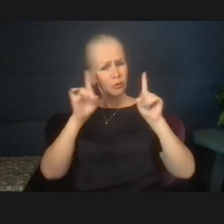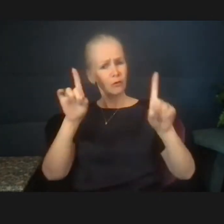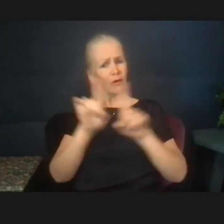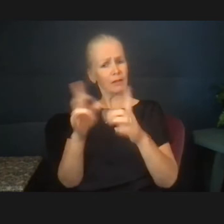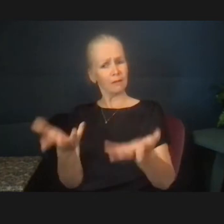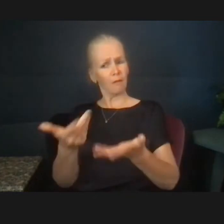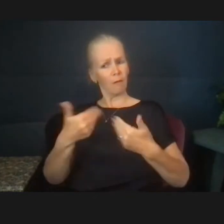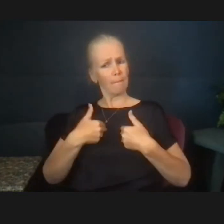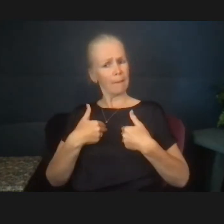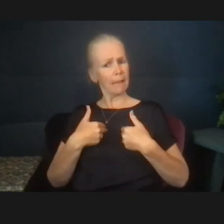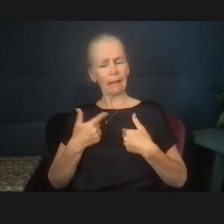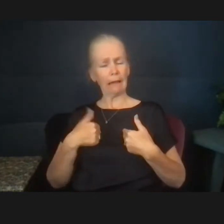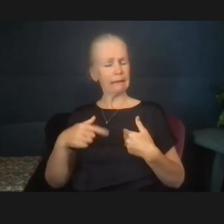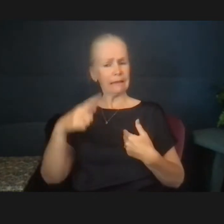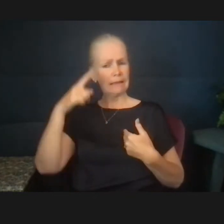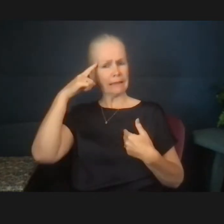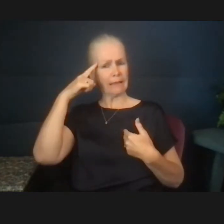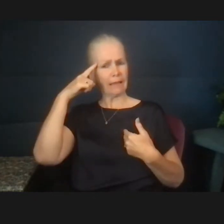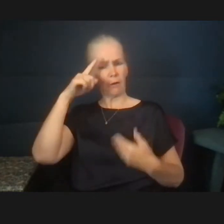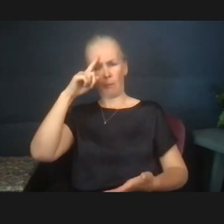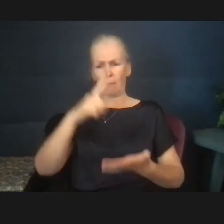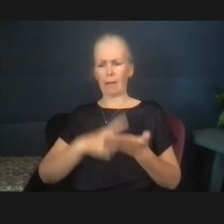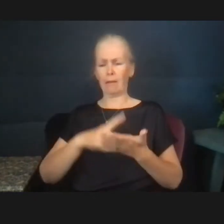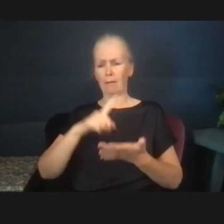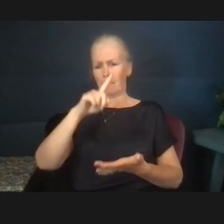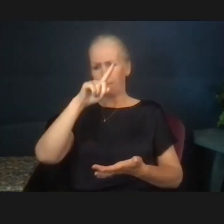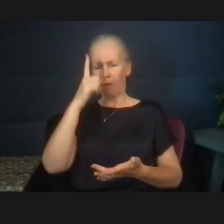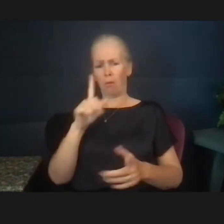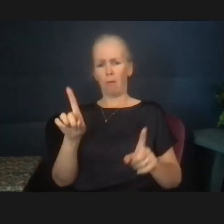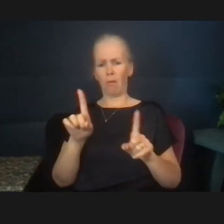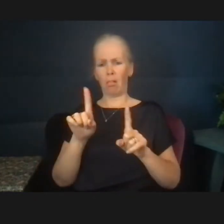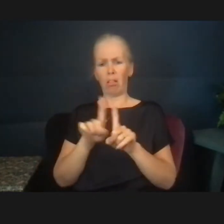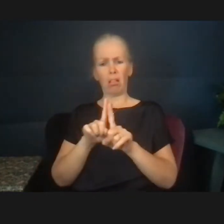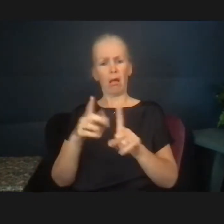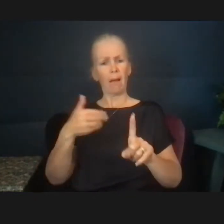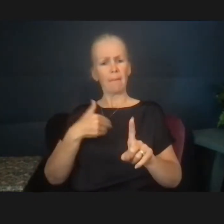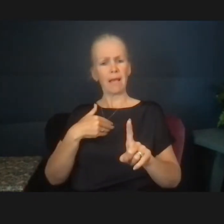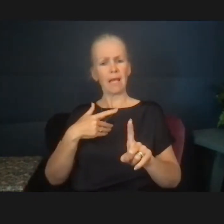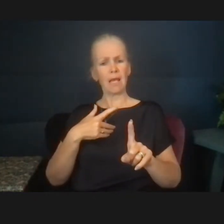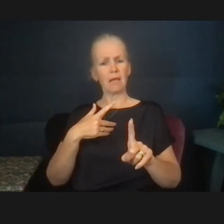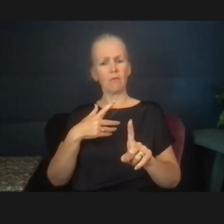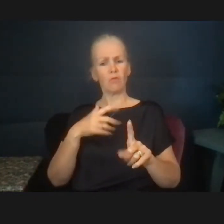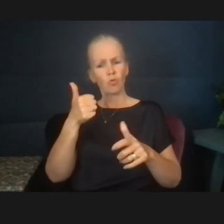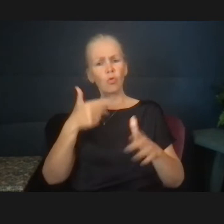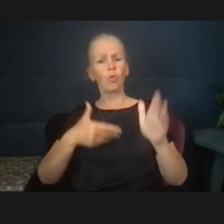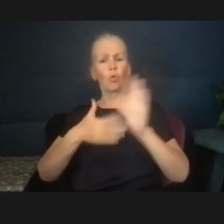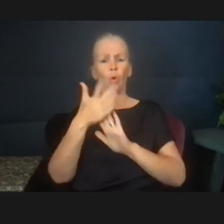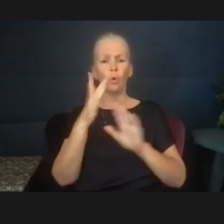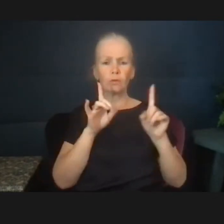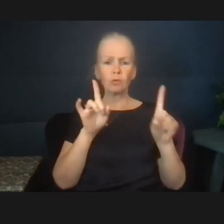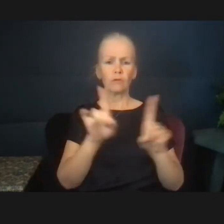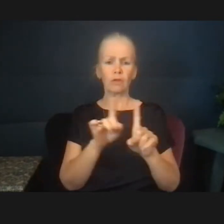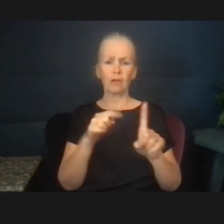me. I didn't think that people like me were fit for university. I didn't get A-grades